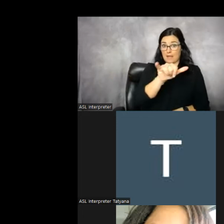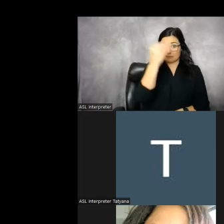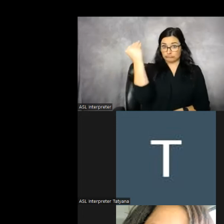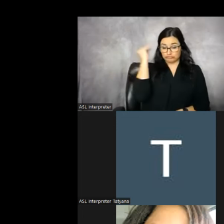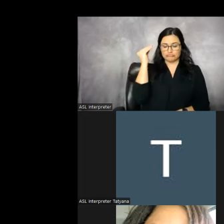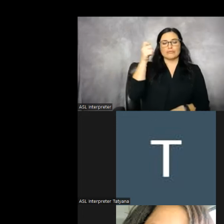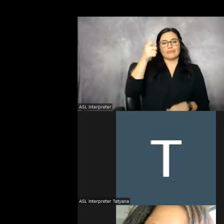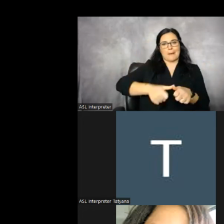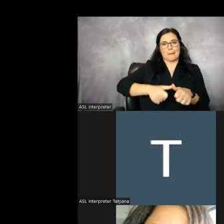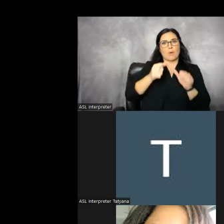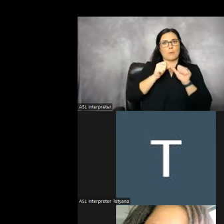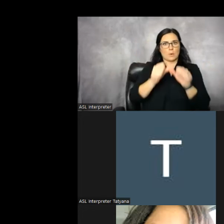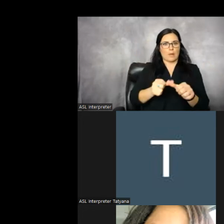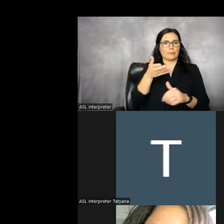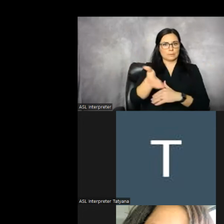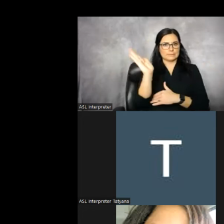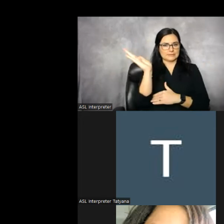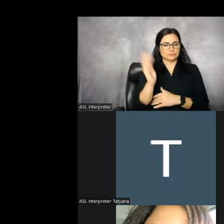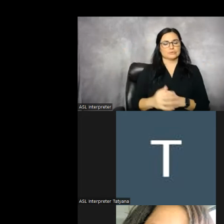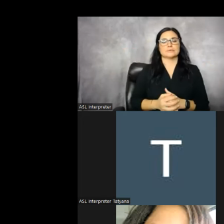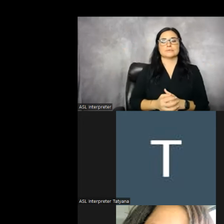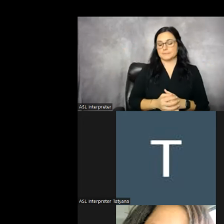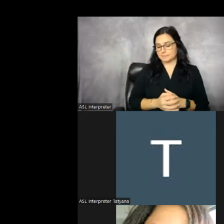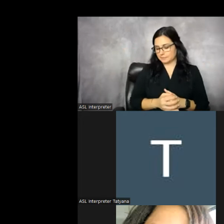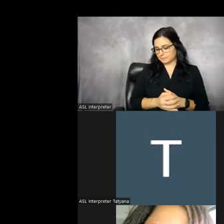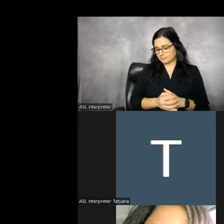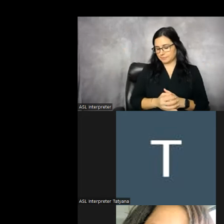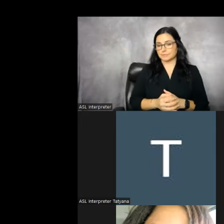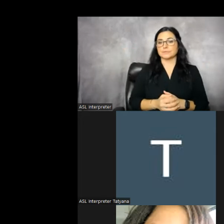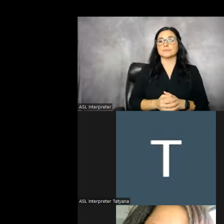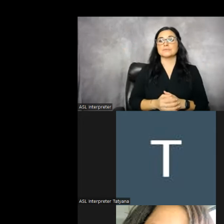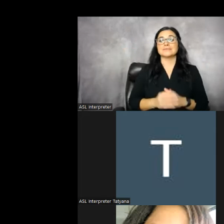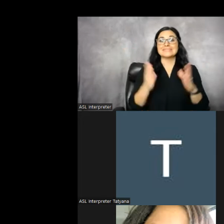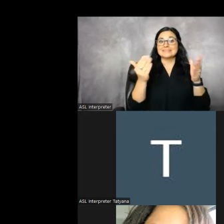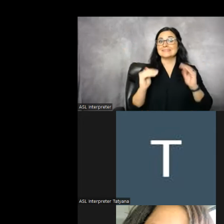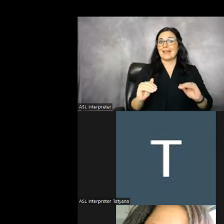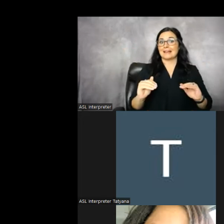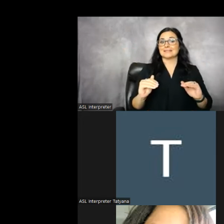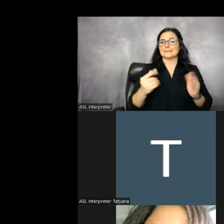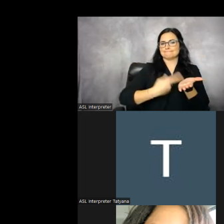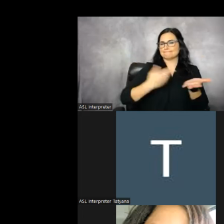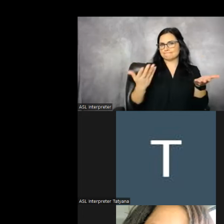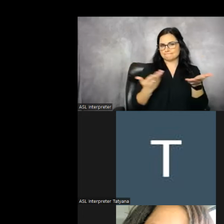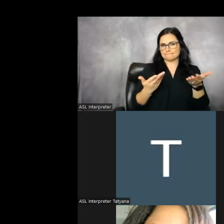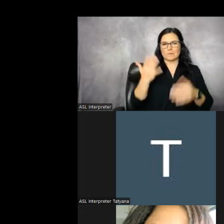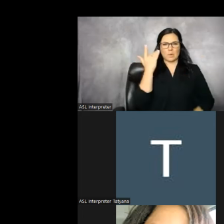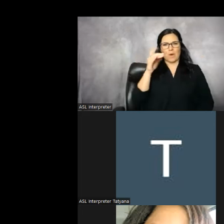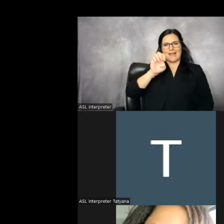as we go throughout the presentation. Next, I want to talk about, well, why are EEAAPs required?